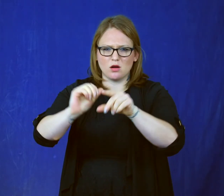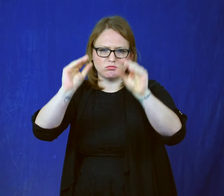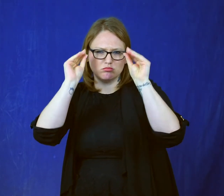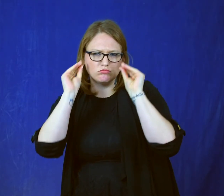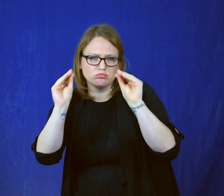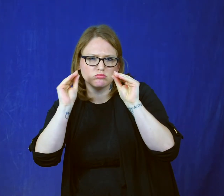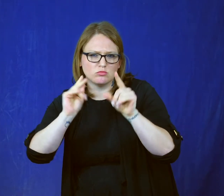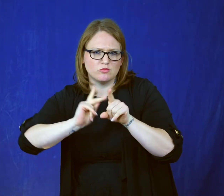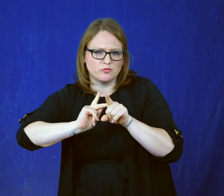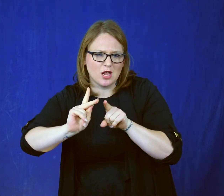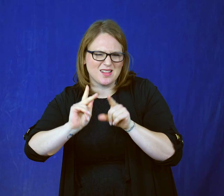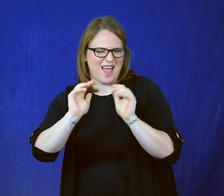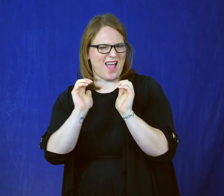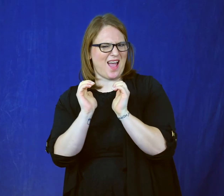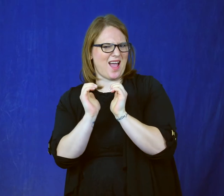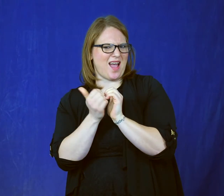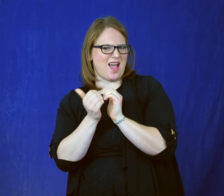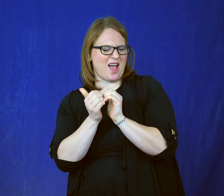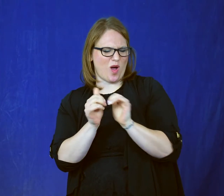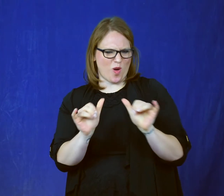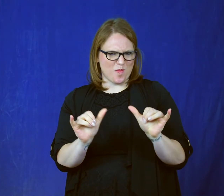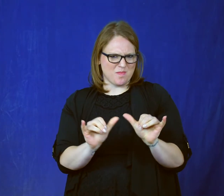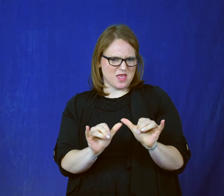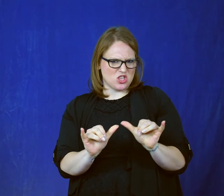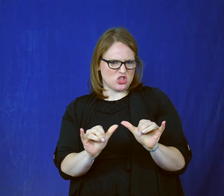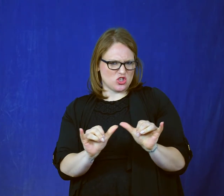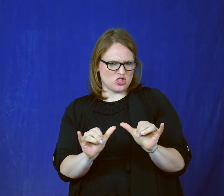complete the developmental assessments including